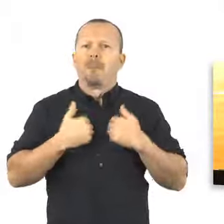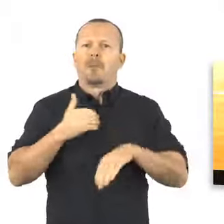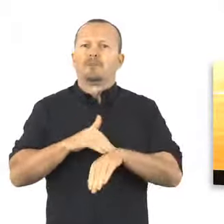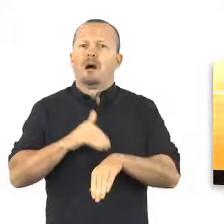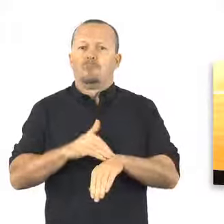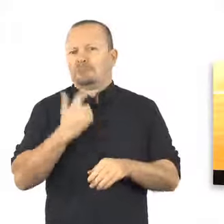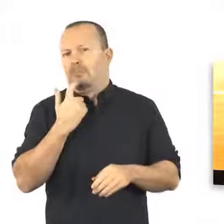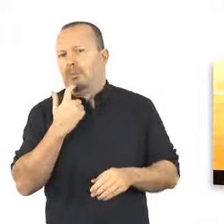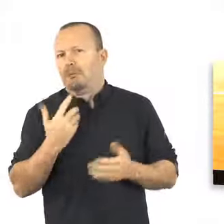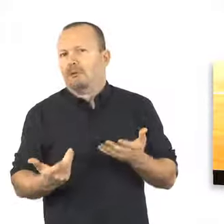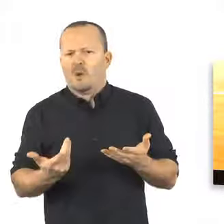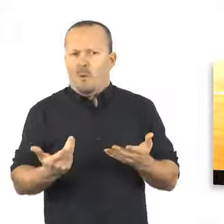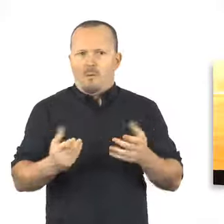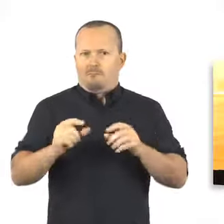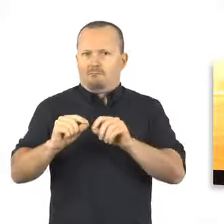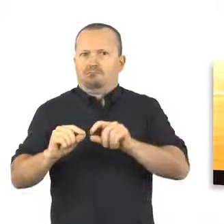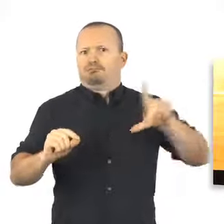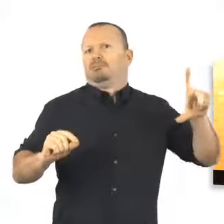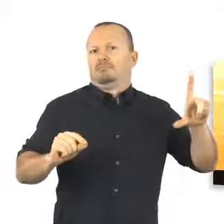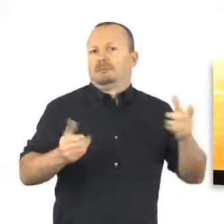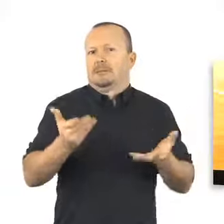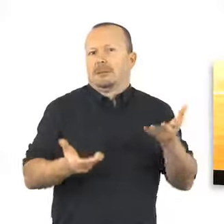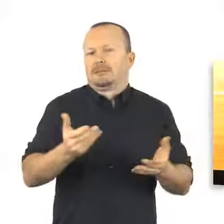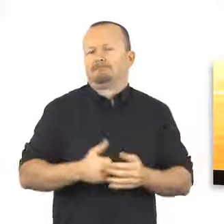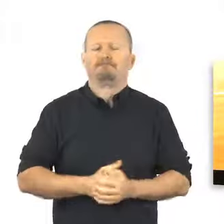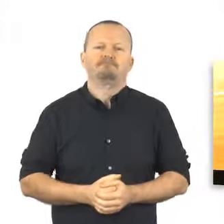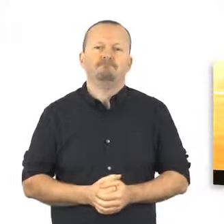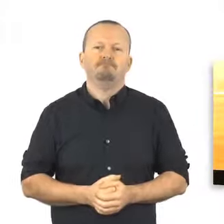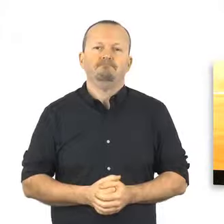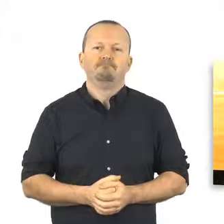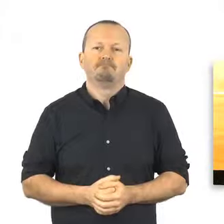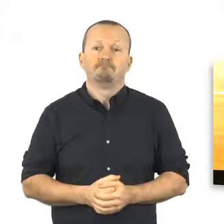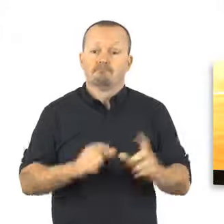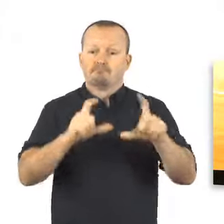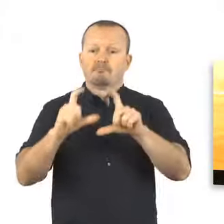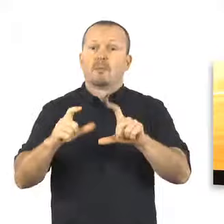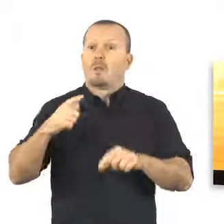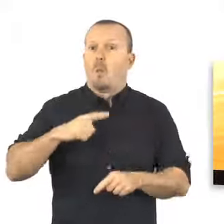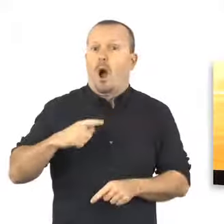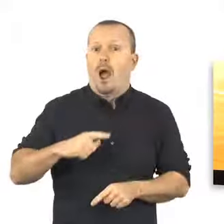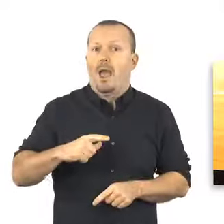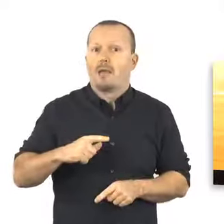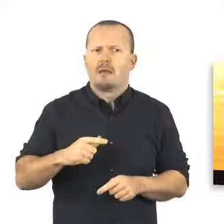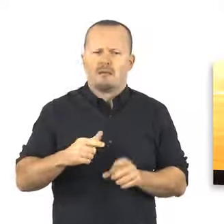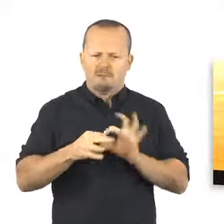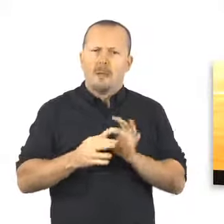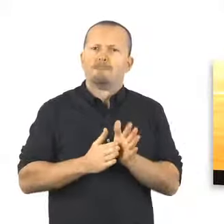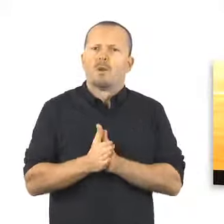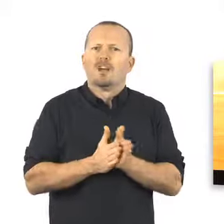the situation is or whether it’s just bath time at home. The ‘why' is our motivation, that